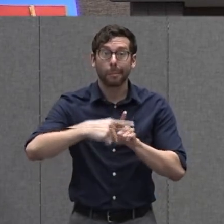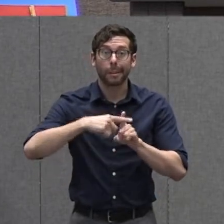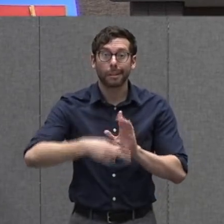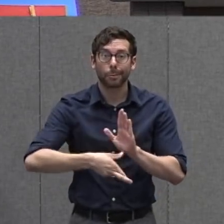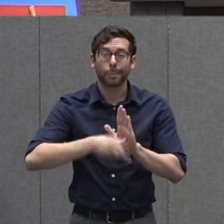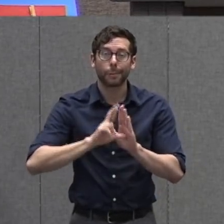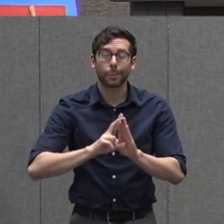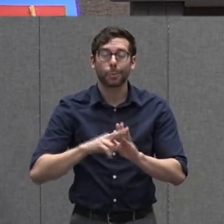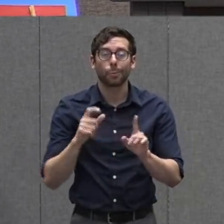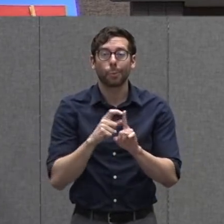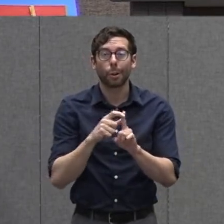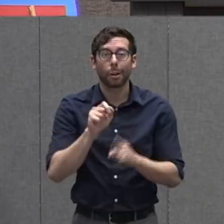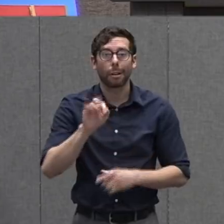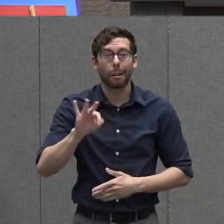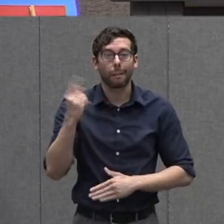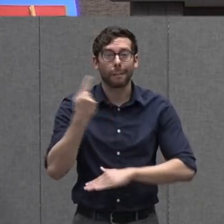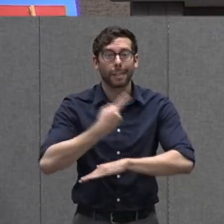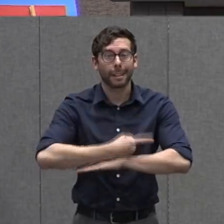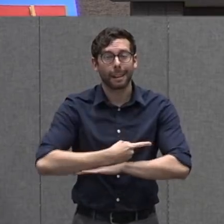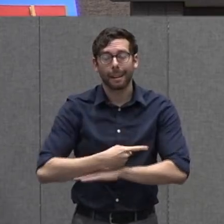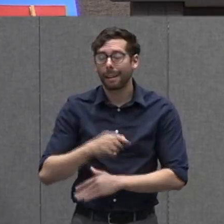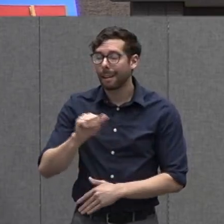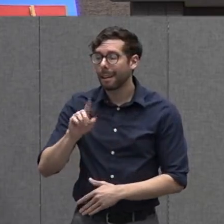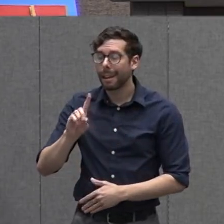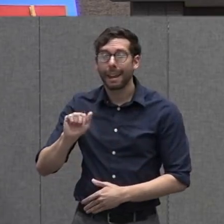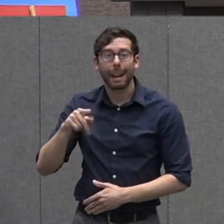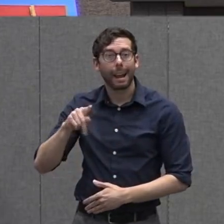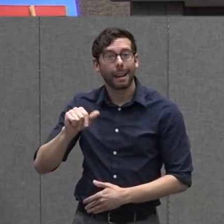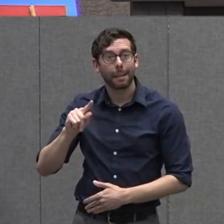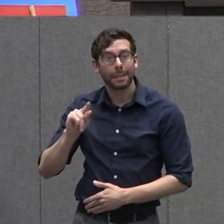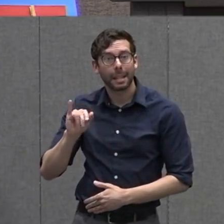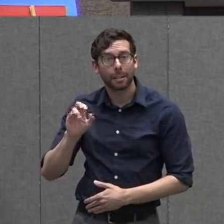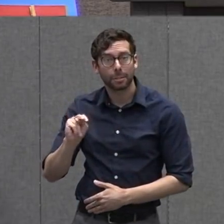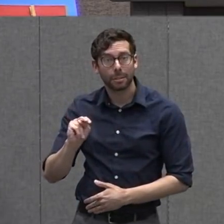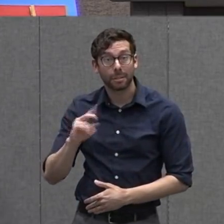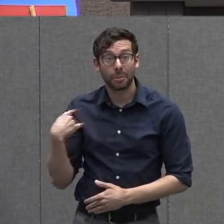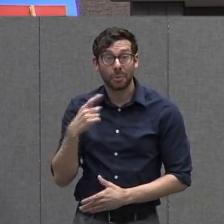we found that there were pieces that we had definitely seen before, including the word adapt.